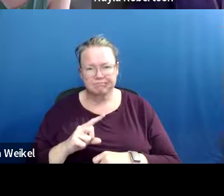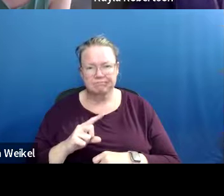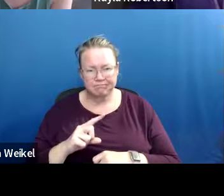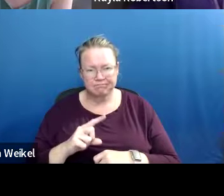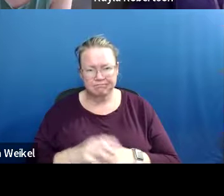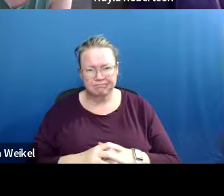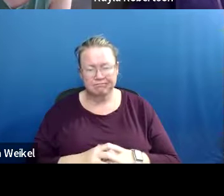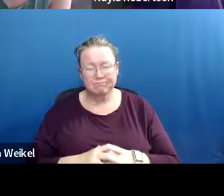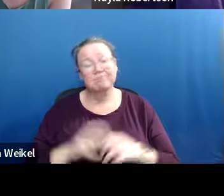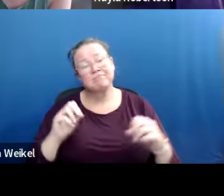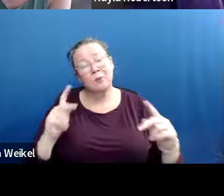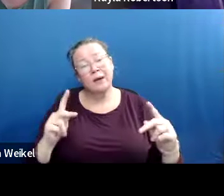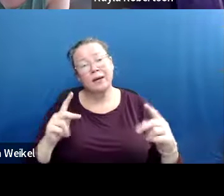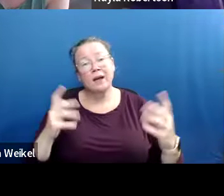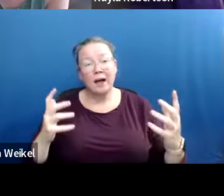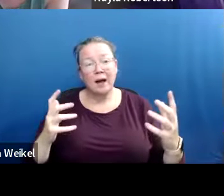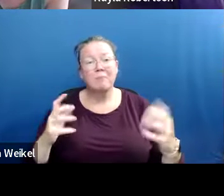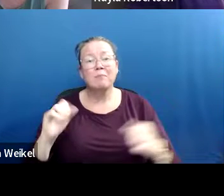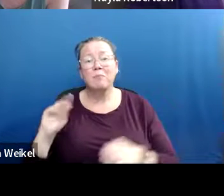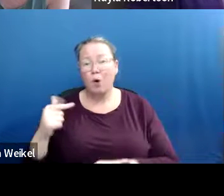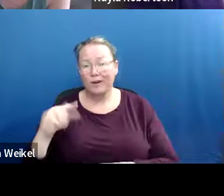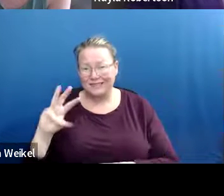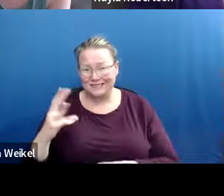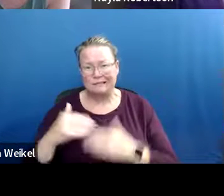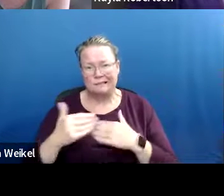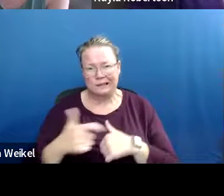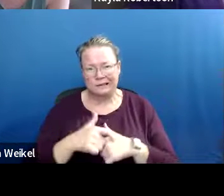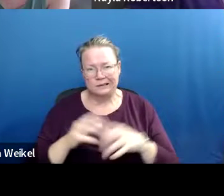Harm (He/Him): 3. Harm (He/Him): August 6th is the next meeting. Harm (He/Him): Aye.